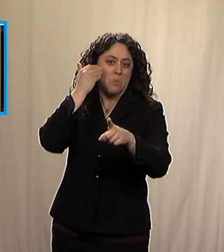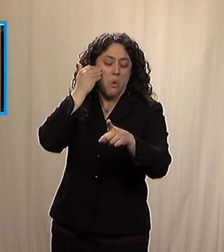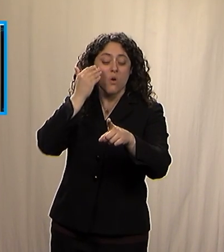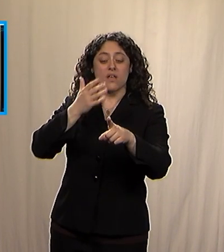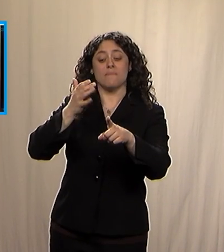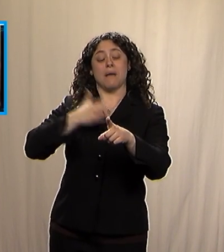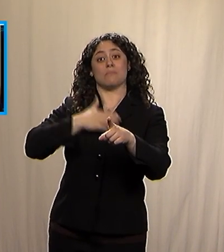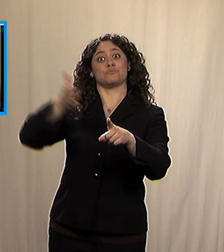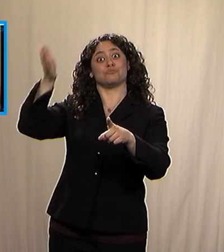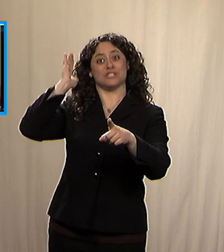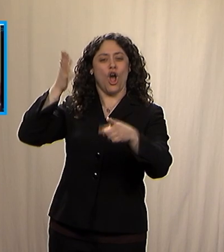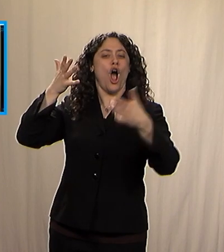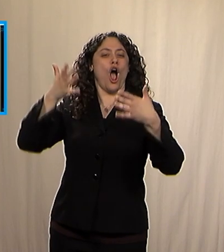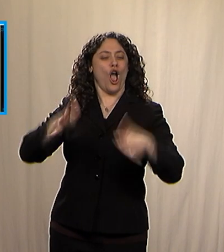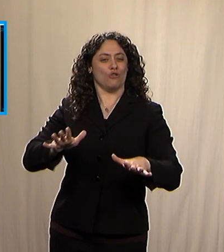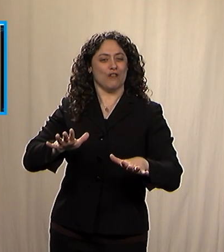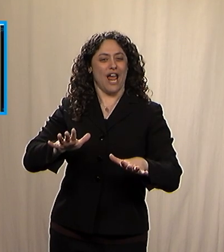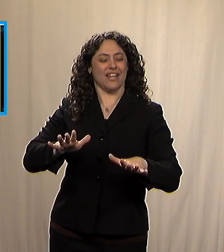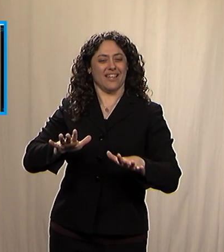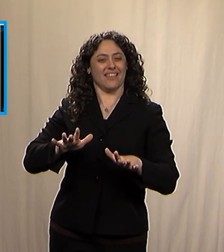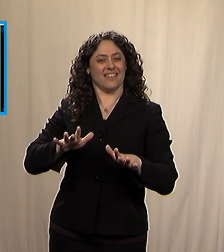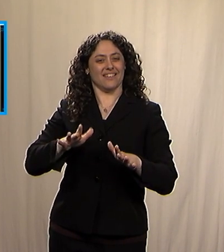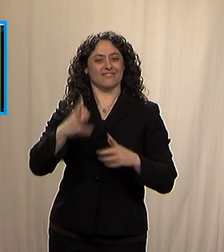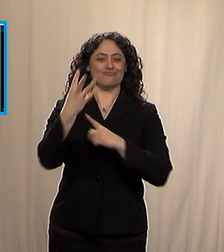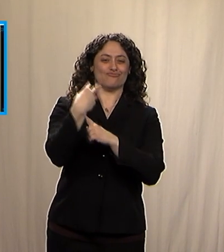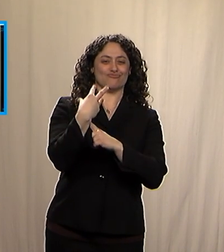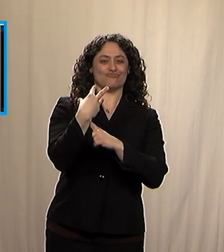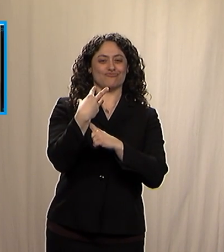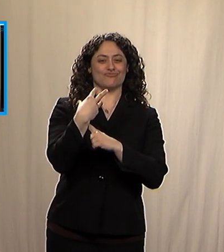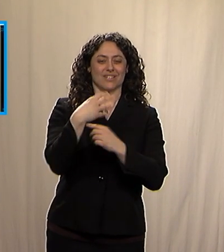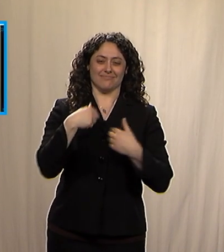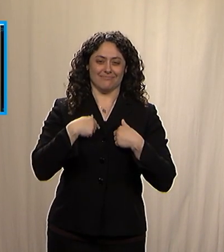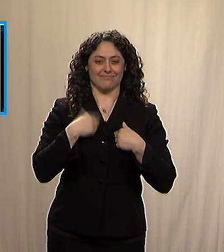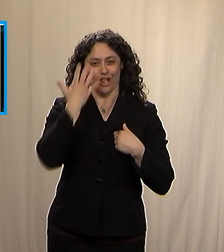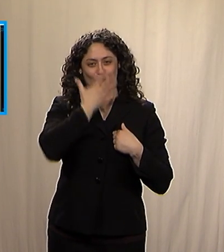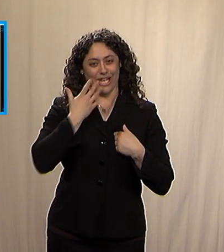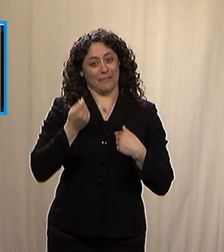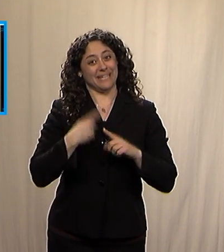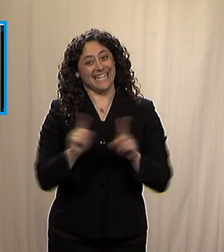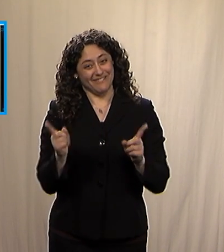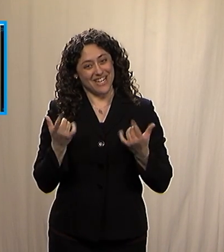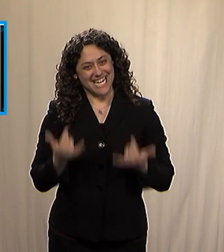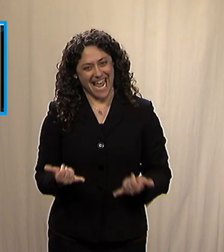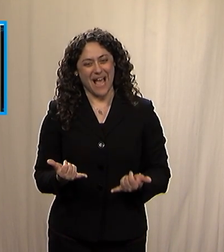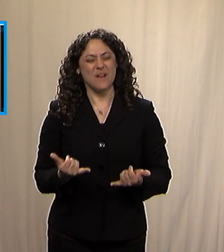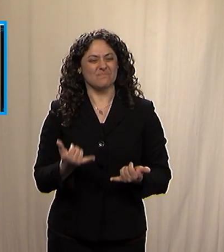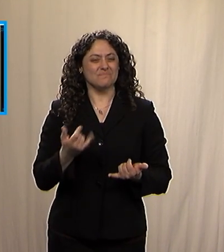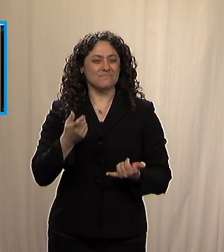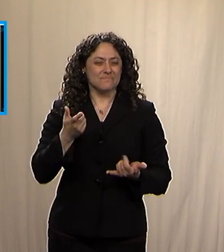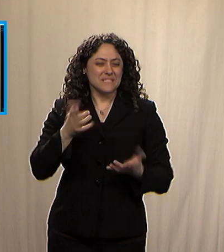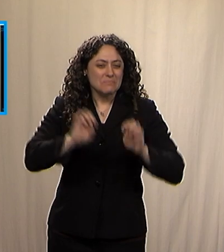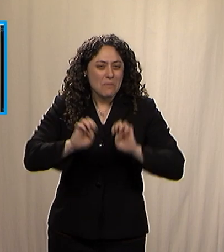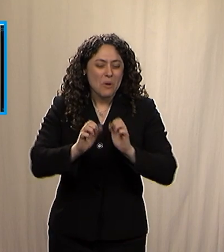I look a little bit different now. So this was a little experiment.